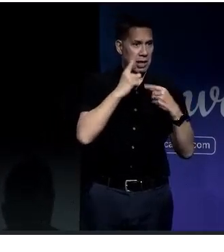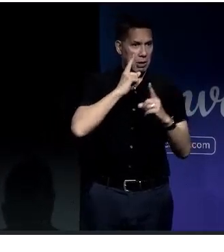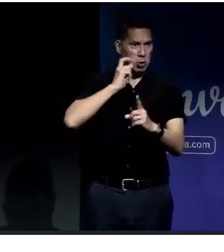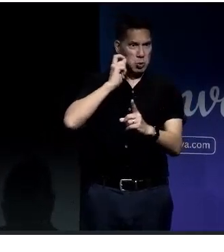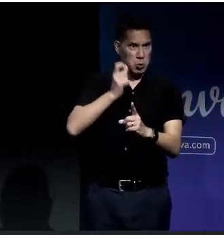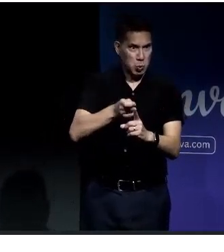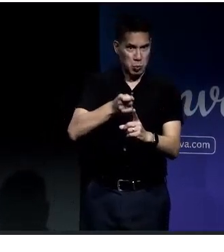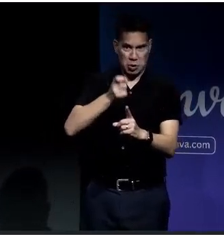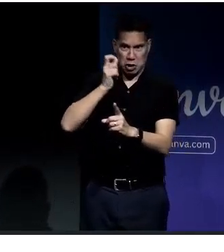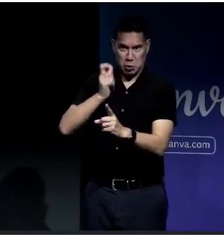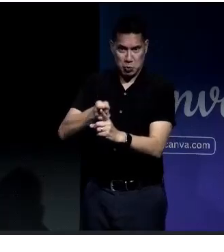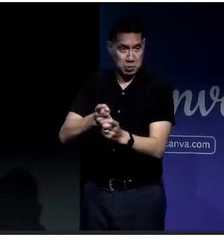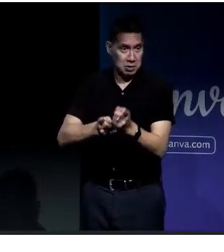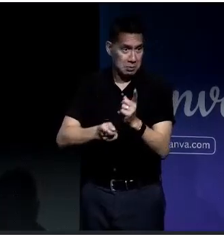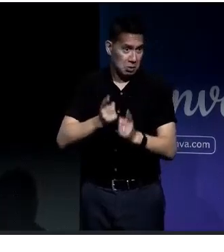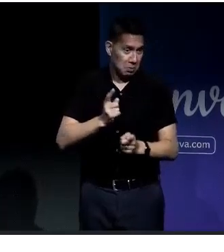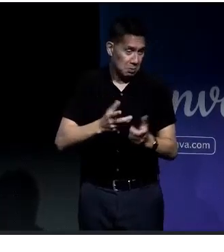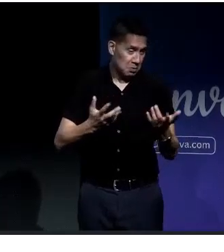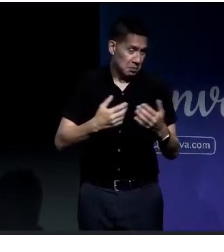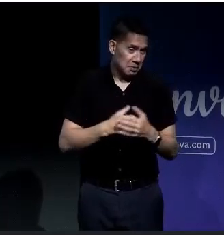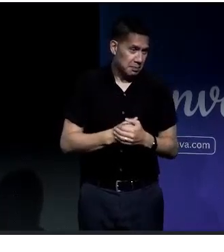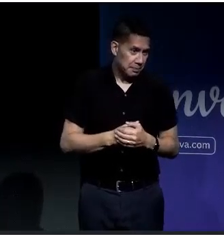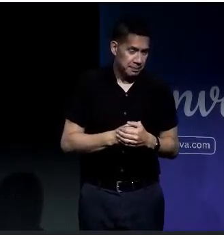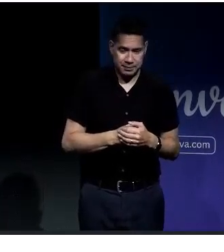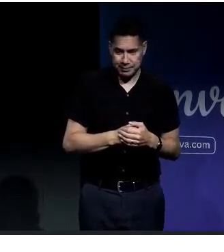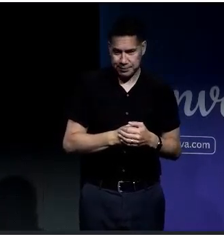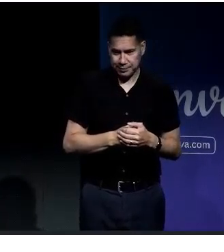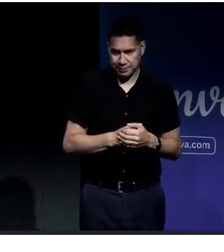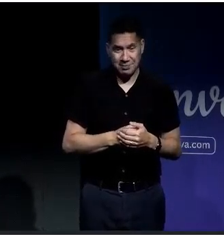So, yeah, I really question where that number comes from.